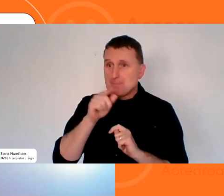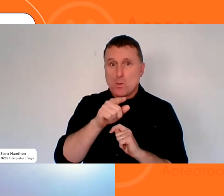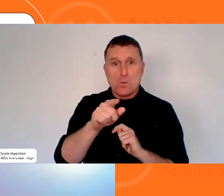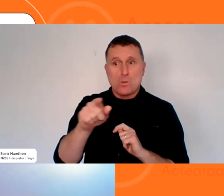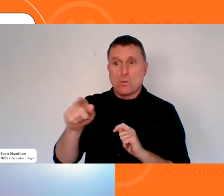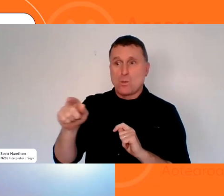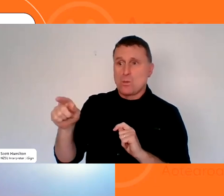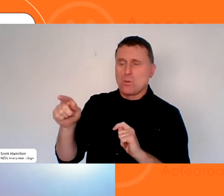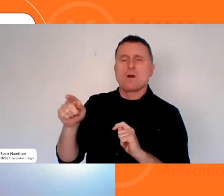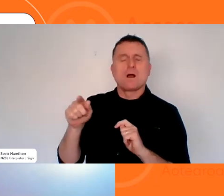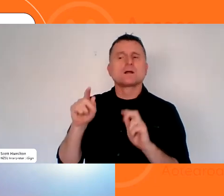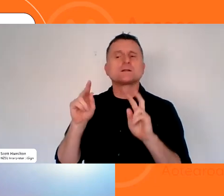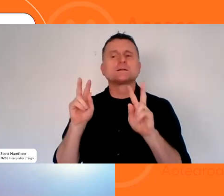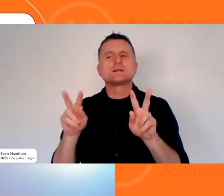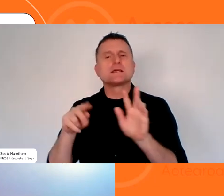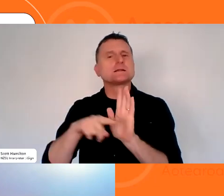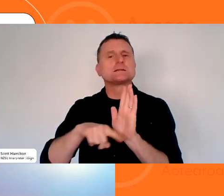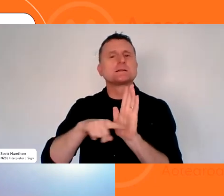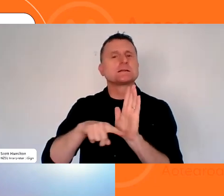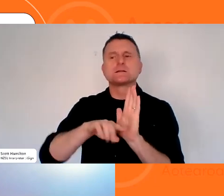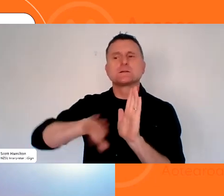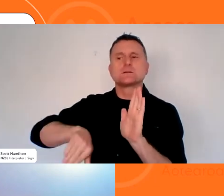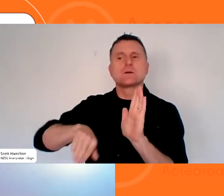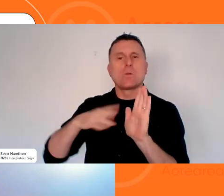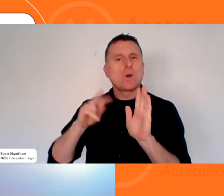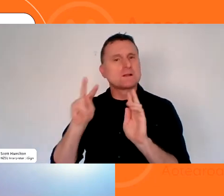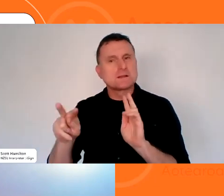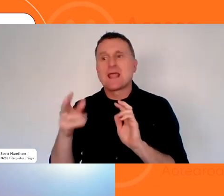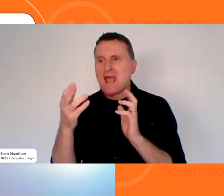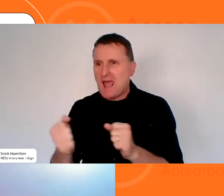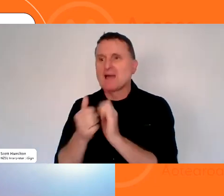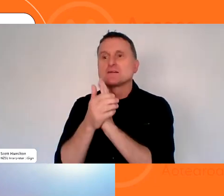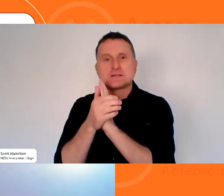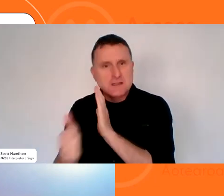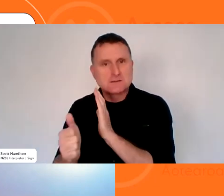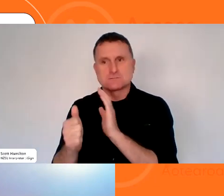ability and such important part of the education system and stop